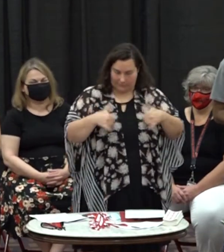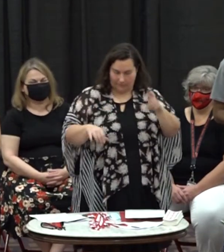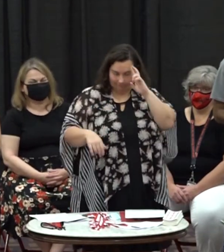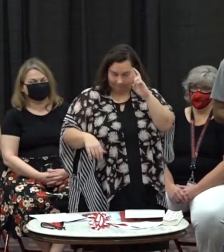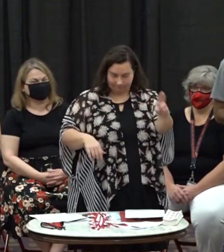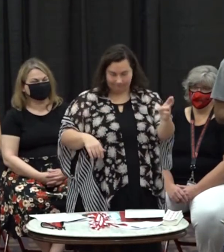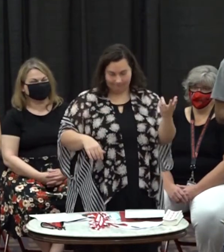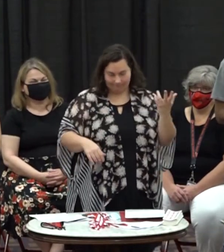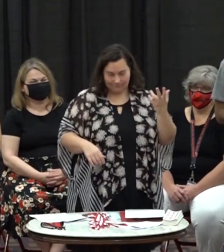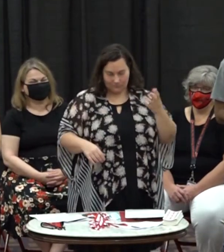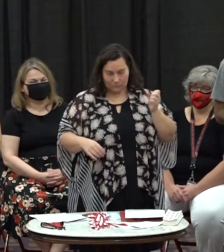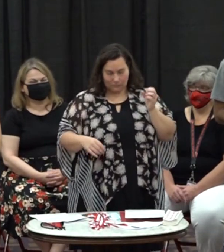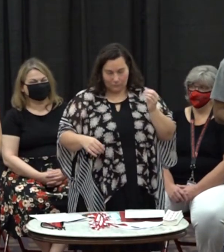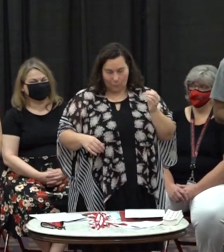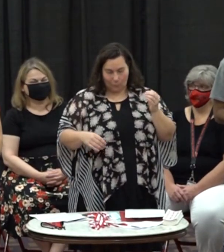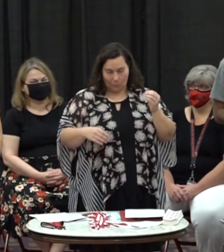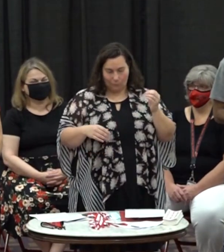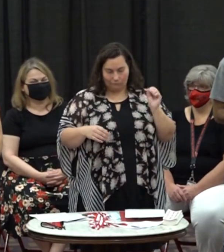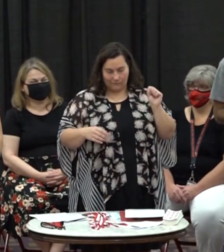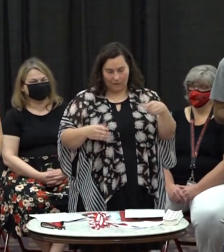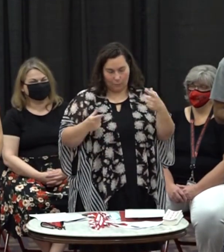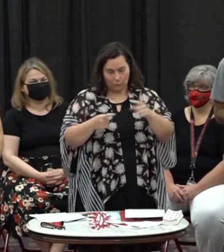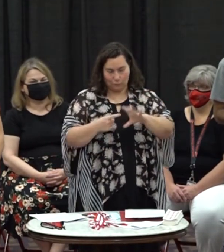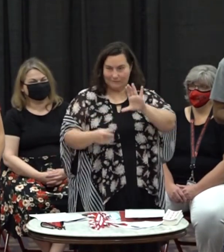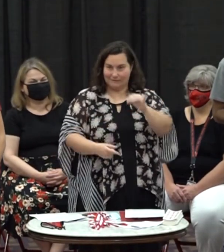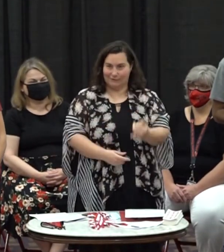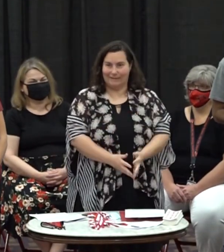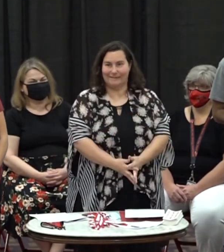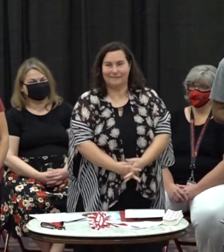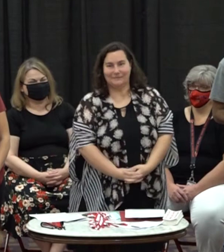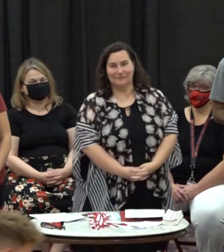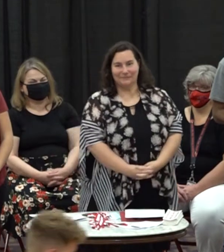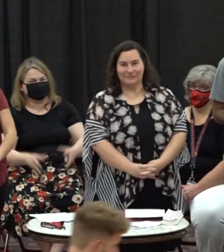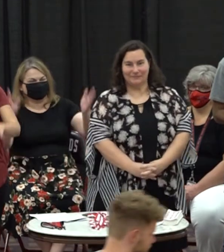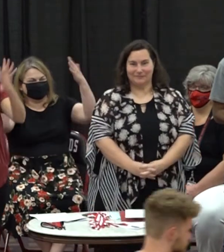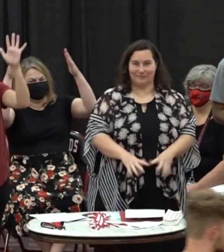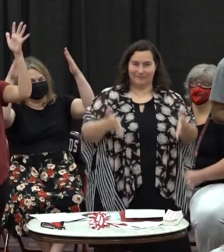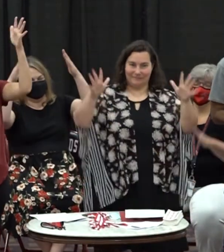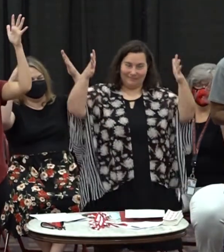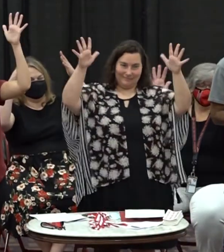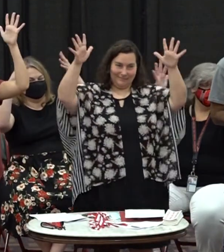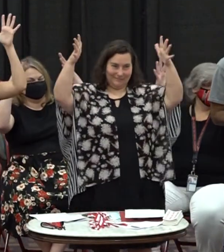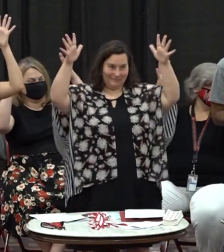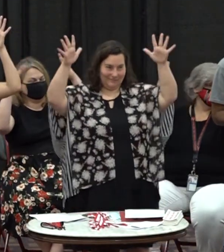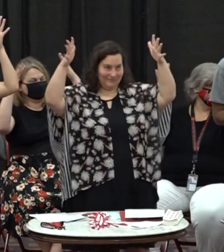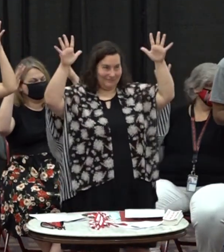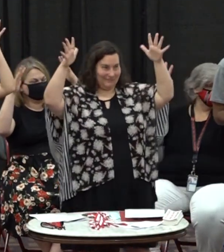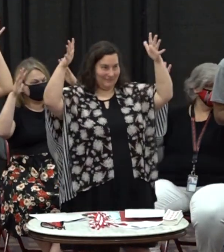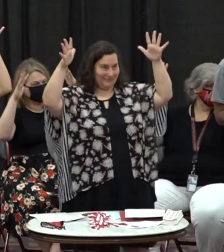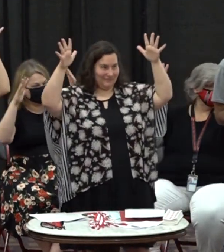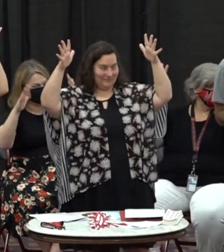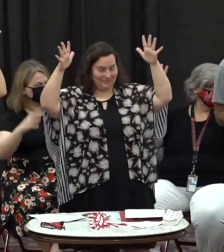It doesn't really matter who, he is extremely respectful of us. So, congratulations Cayden Rawlings!